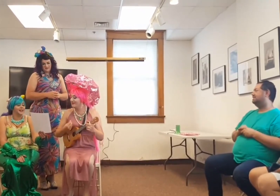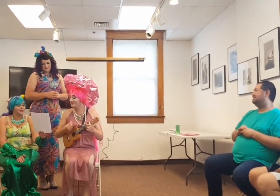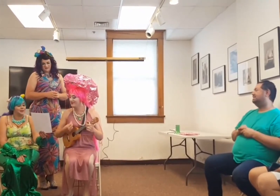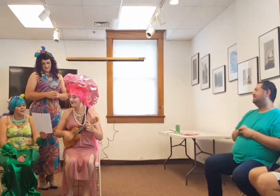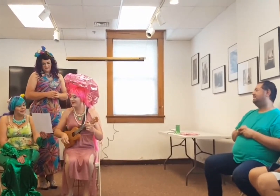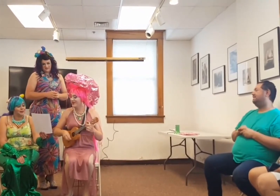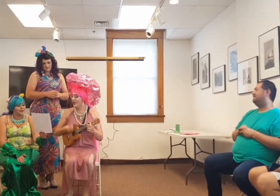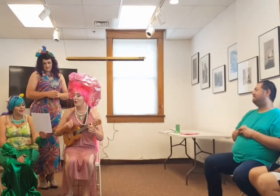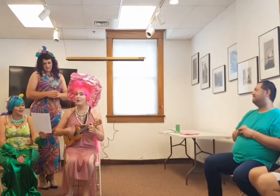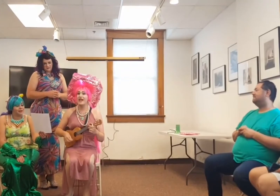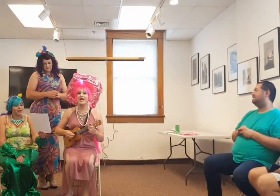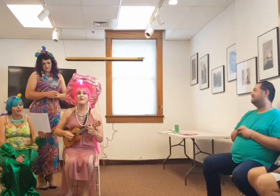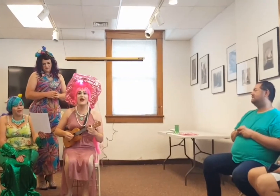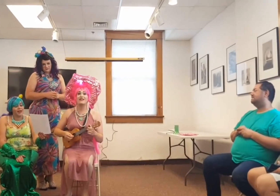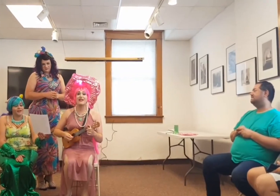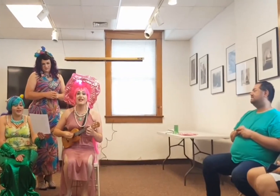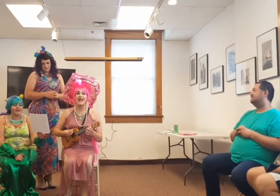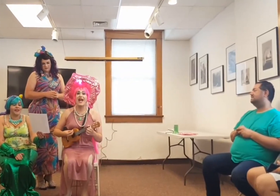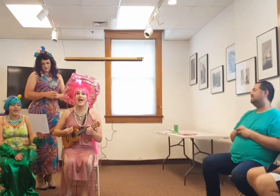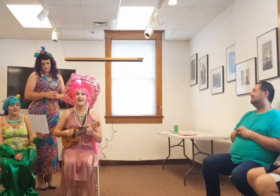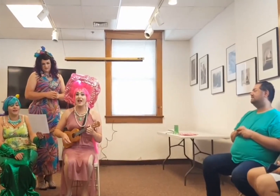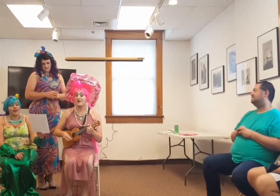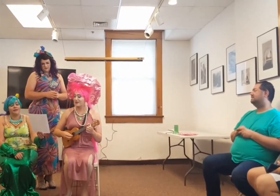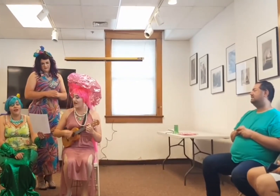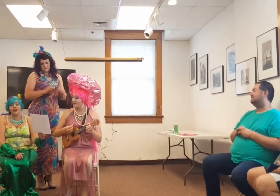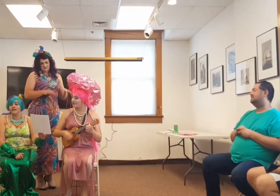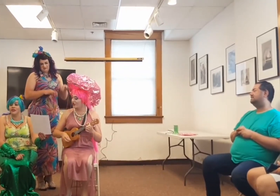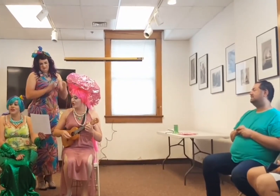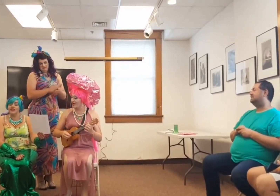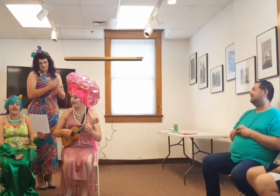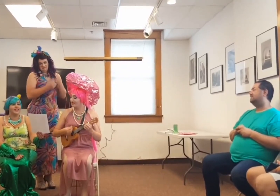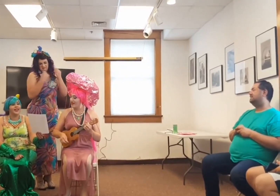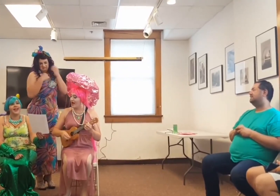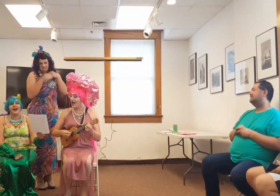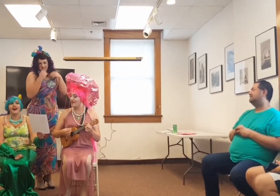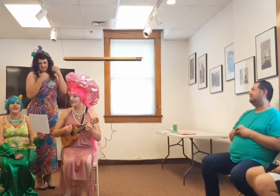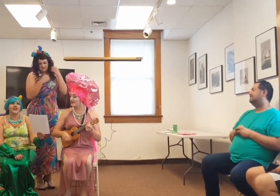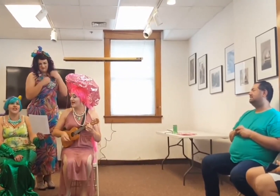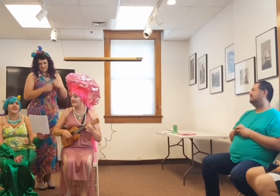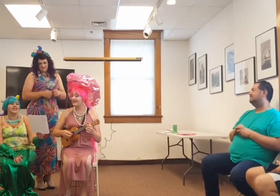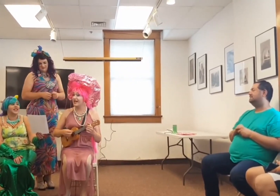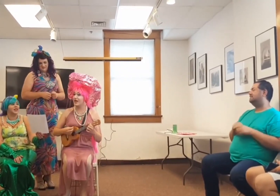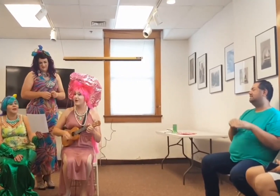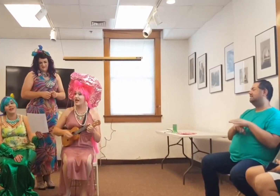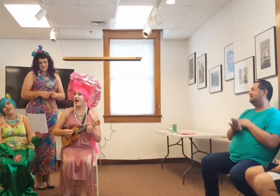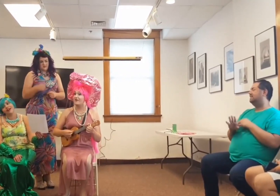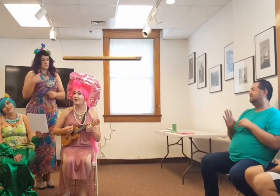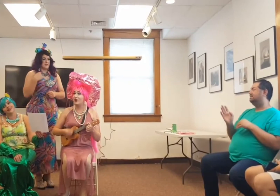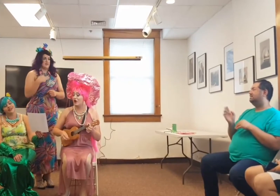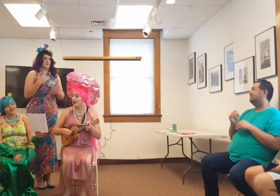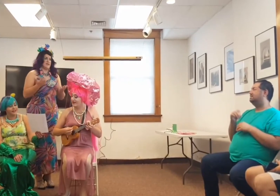We what the land lubs loves to cook, under the sea, we're off the hook.